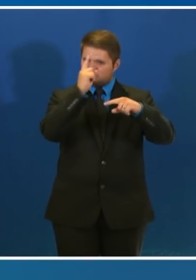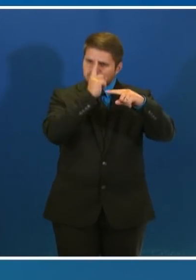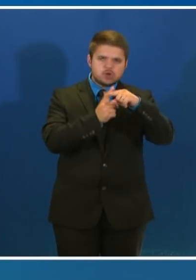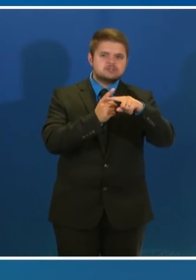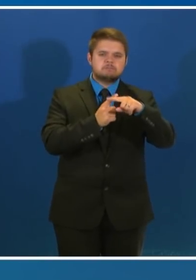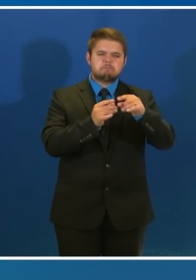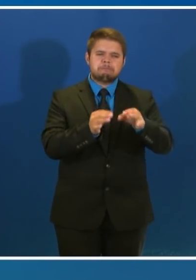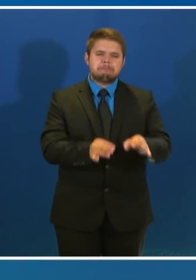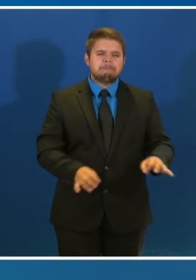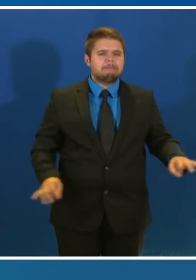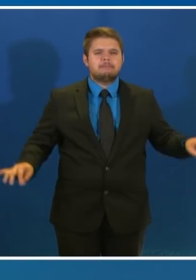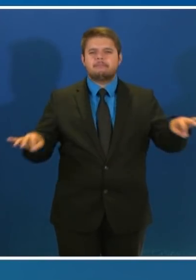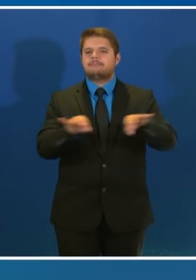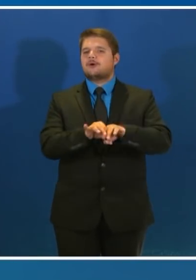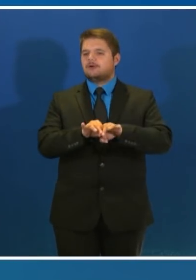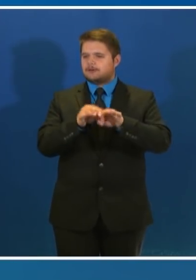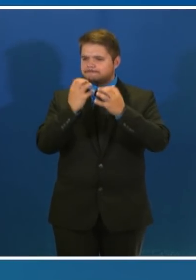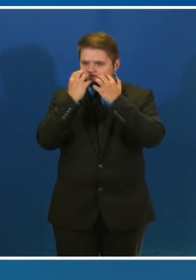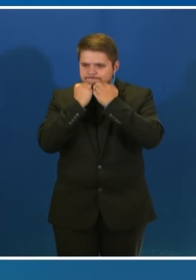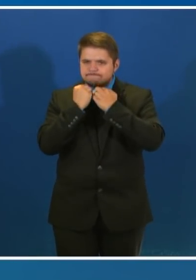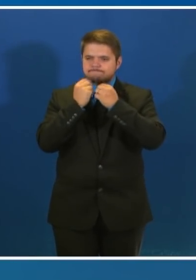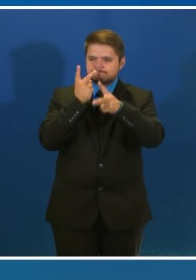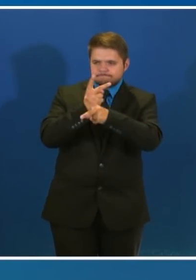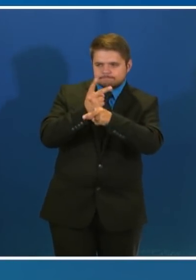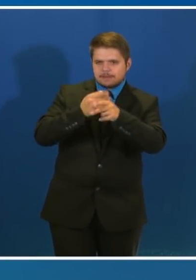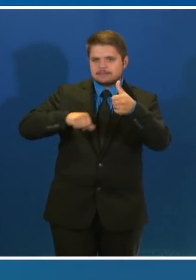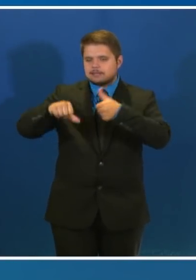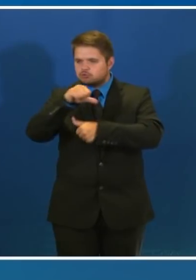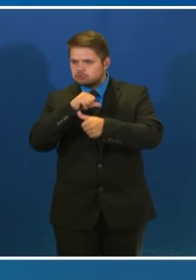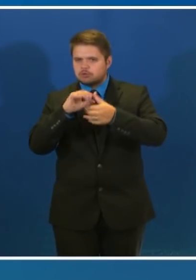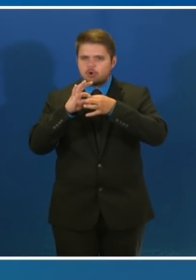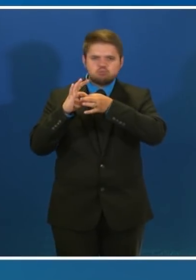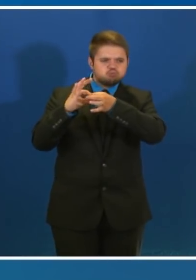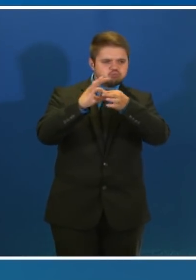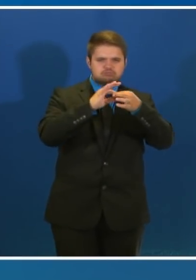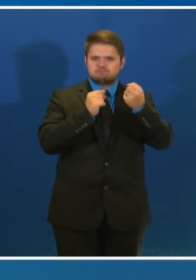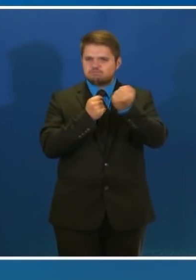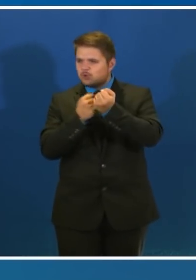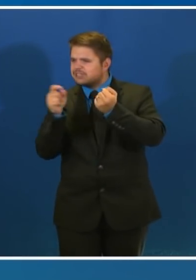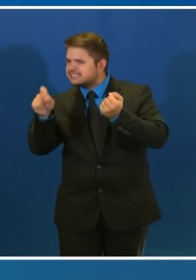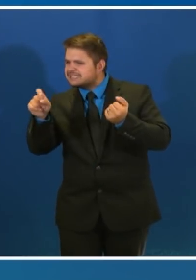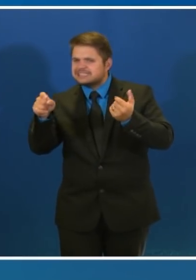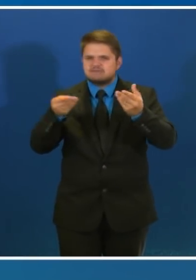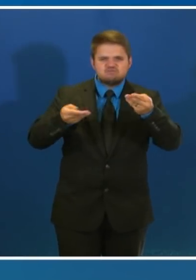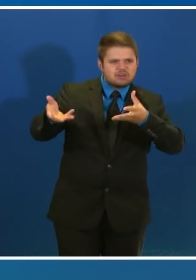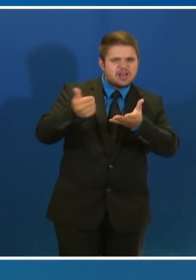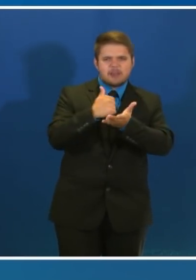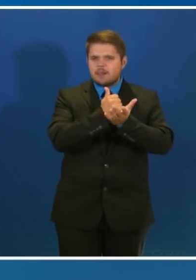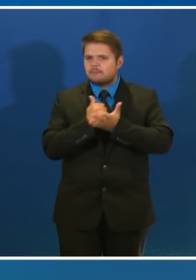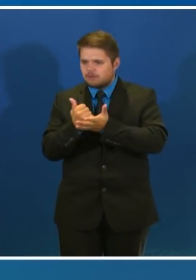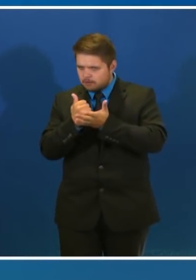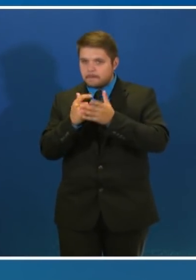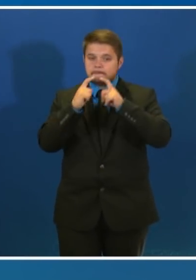Stand together six feet apart. Wear a mask and whenever you're in public please wash your hands often.